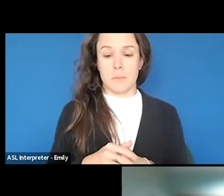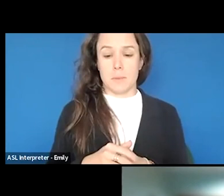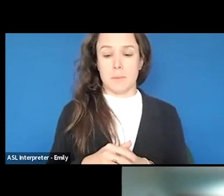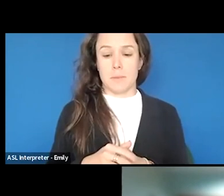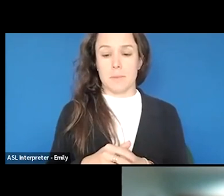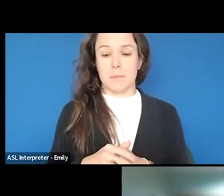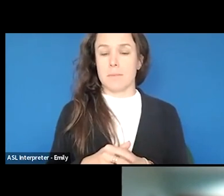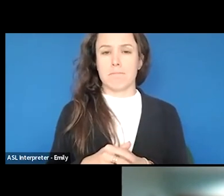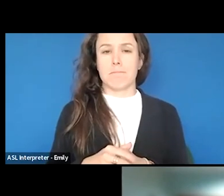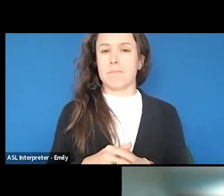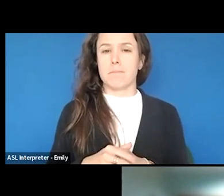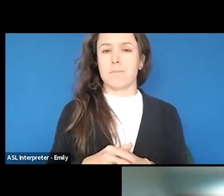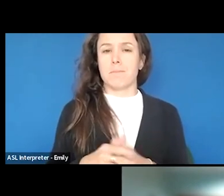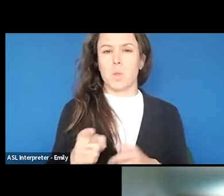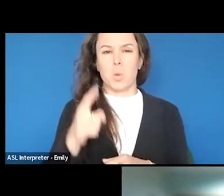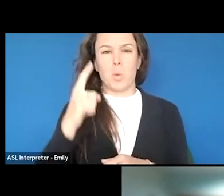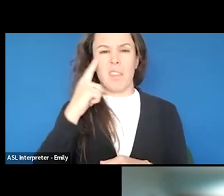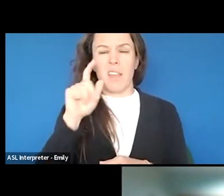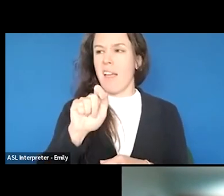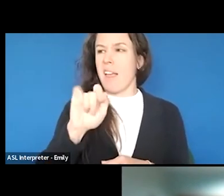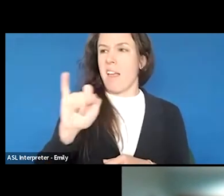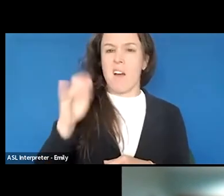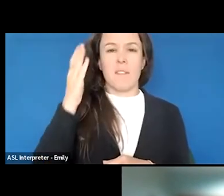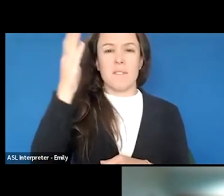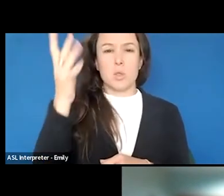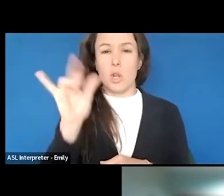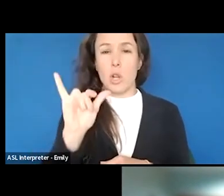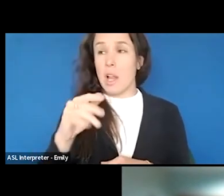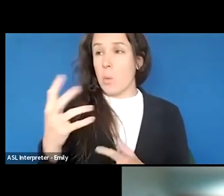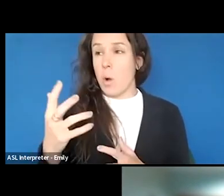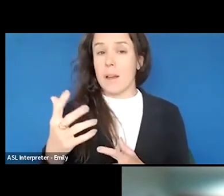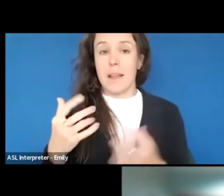think artificial intelligence is taking us so this is a framing opportunity for you.